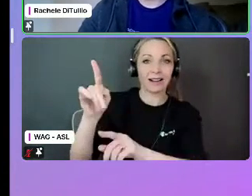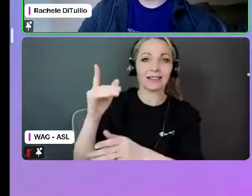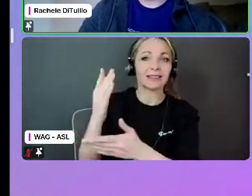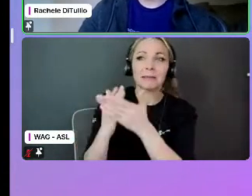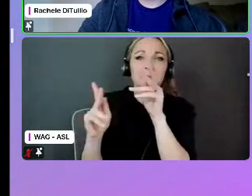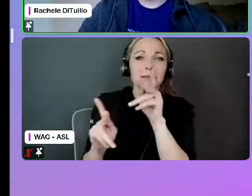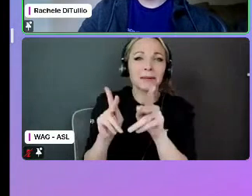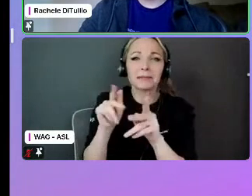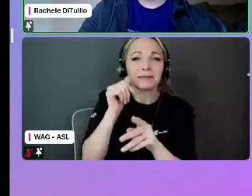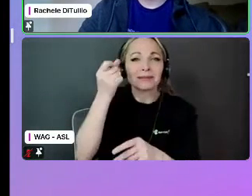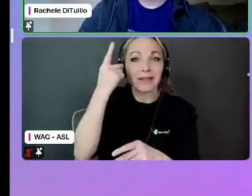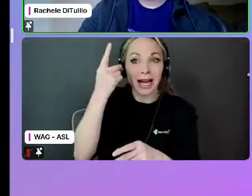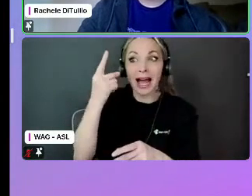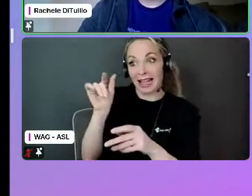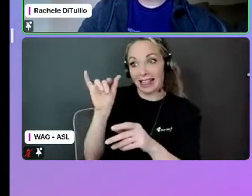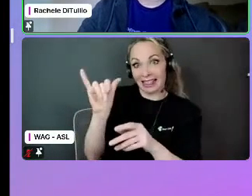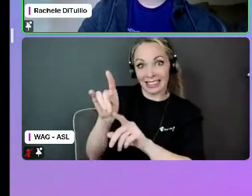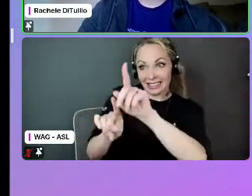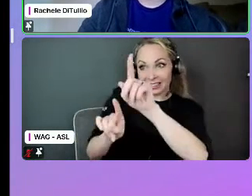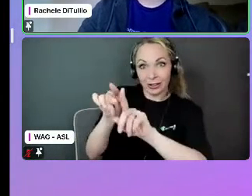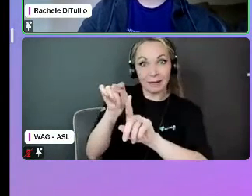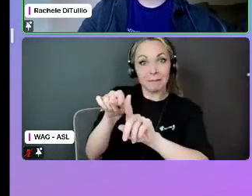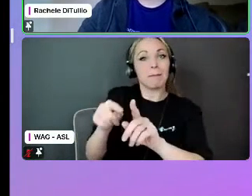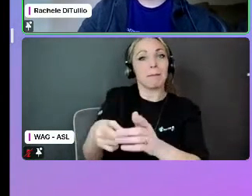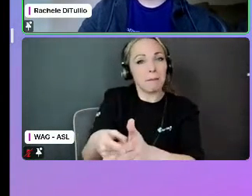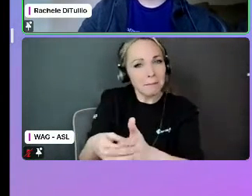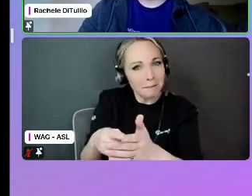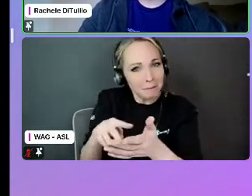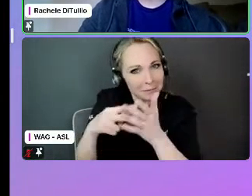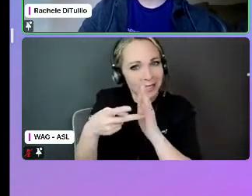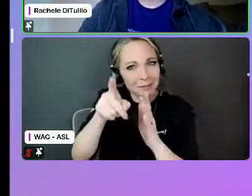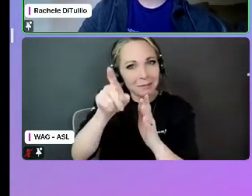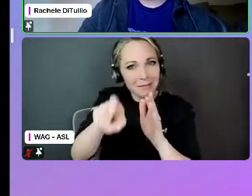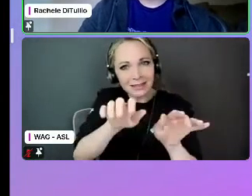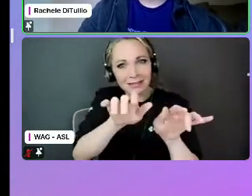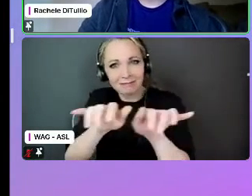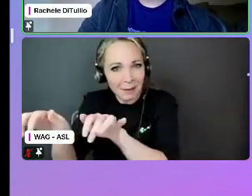for. Because we can't assume that everyone assumes that an asterisk means a required